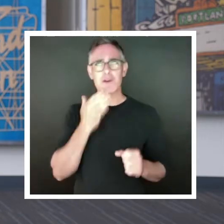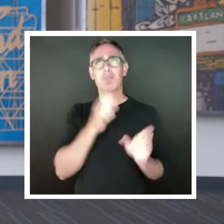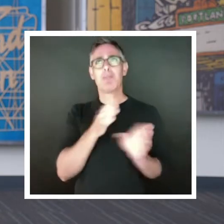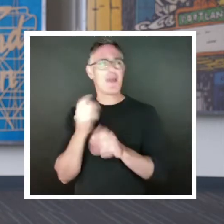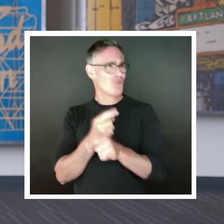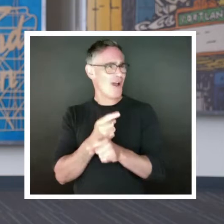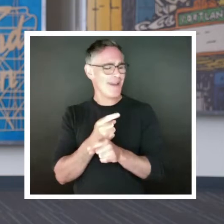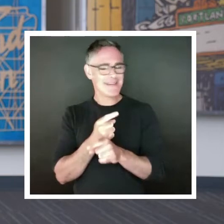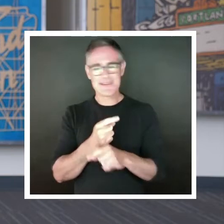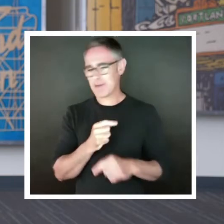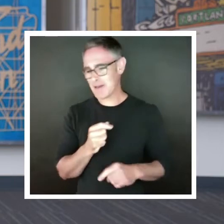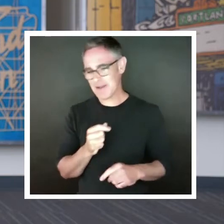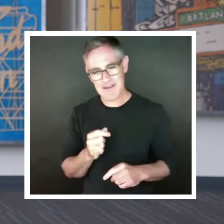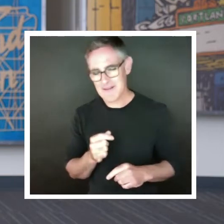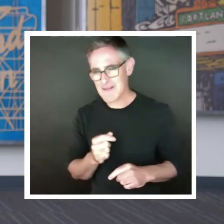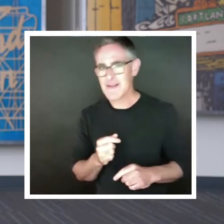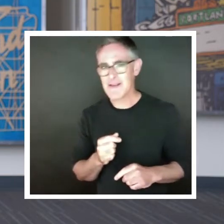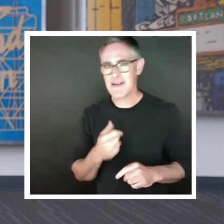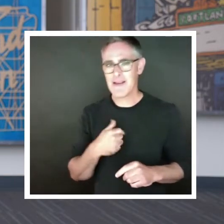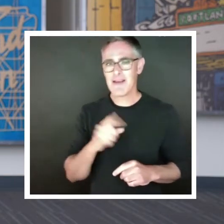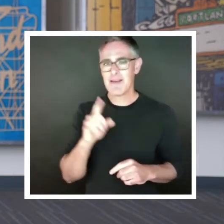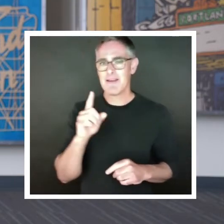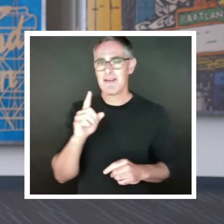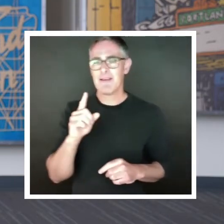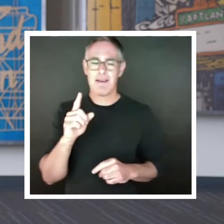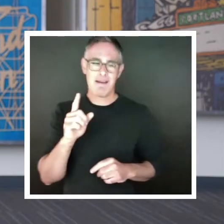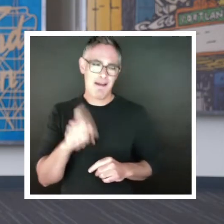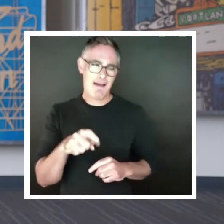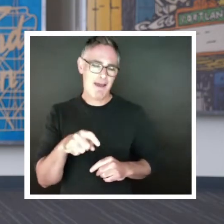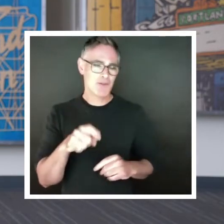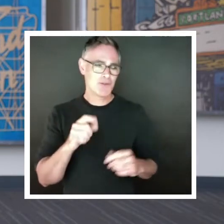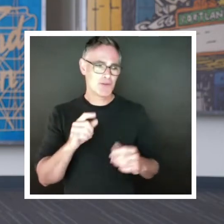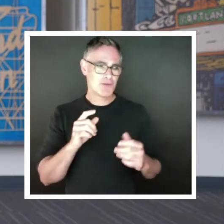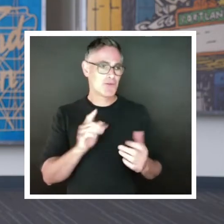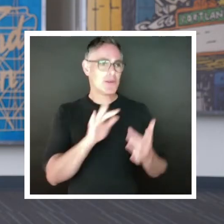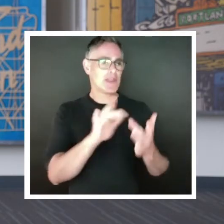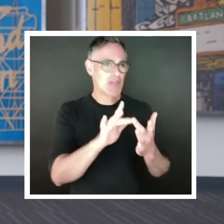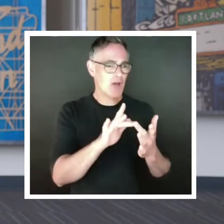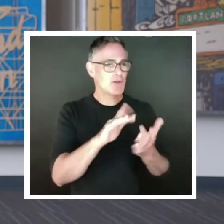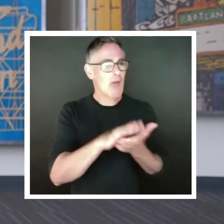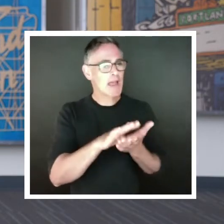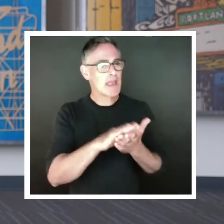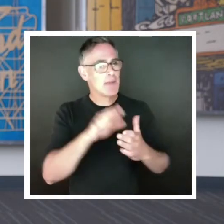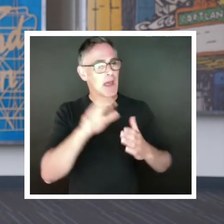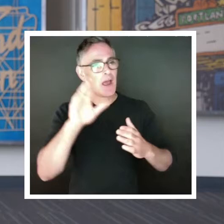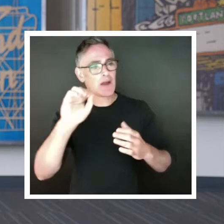And I did have to reach out to academic coaching resources through the learning center.